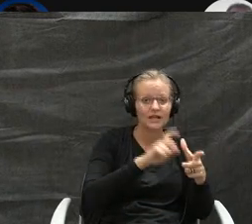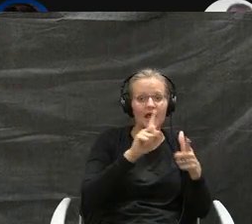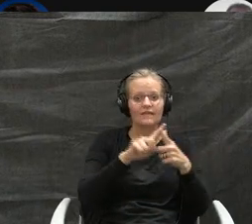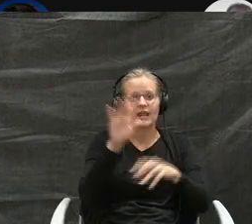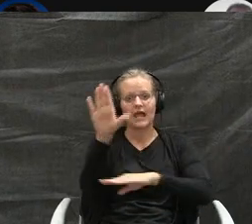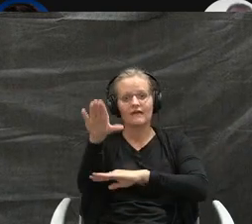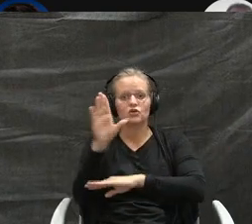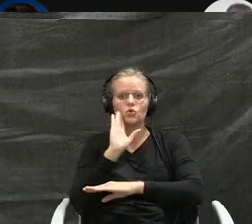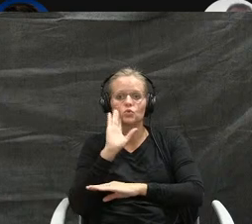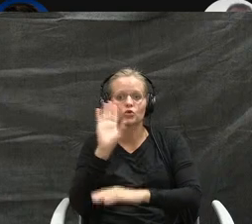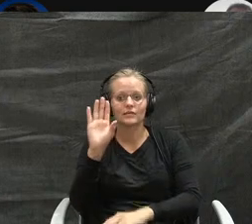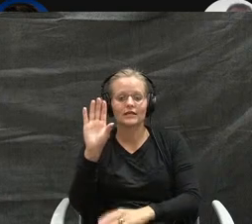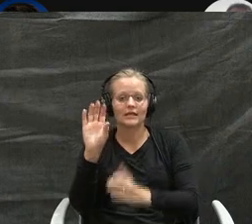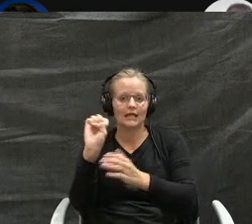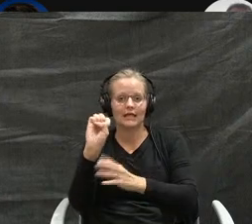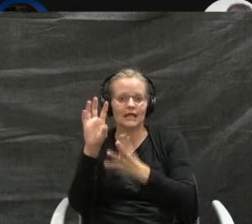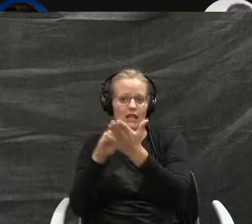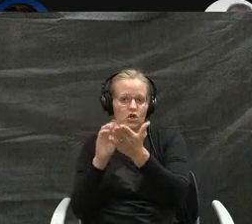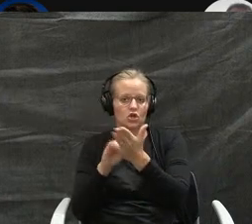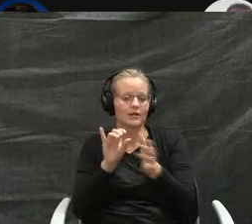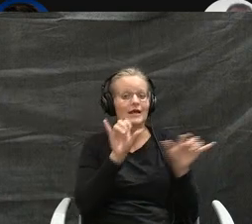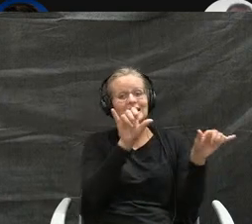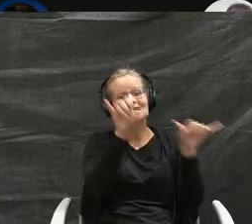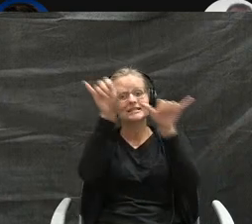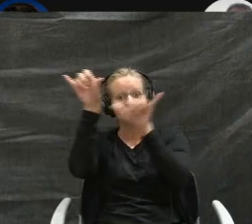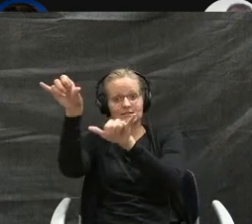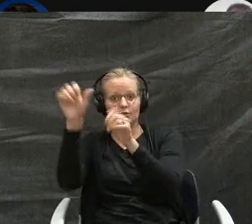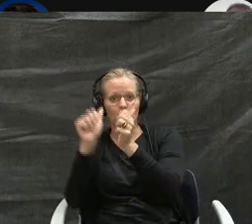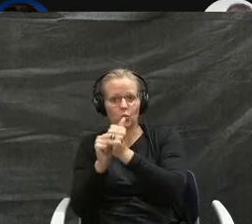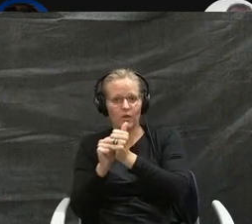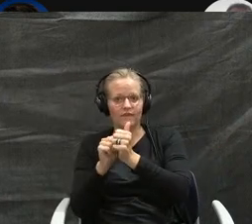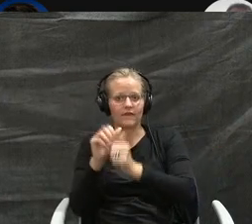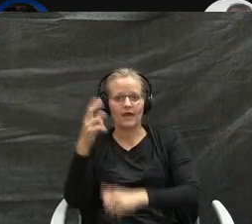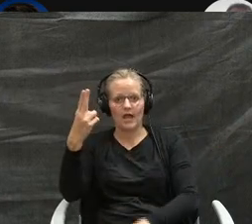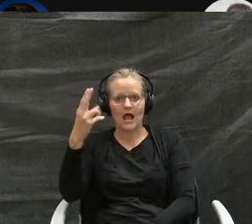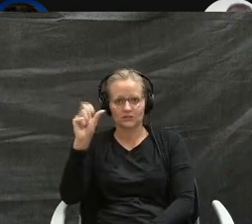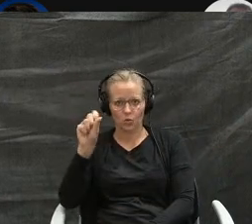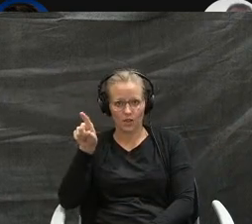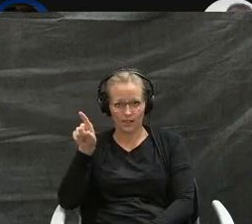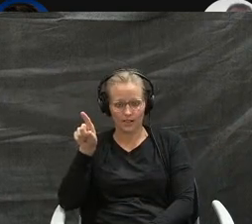so. Similarly at the high school there would be half days for the